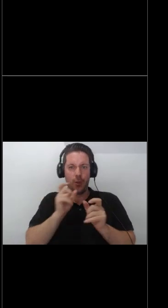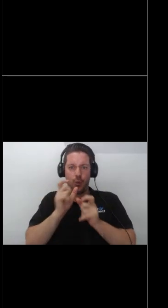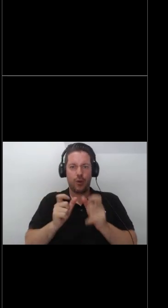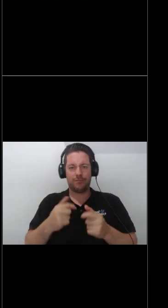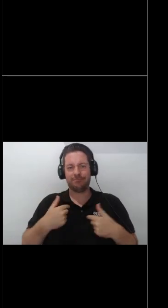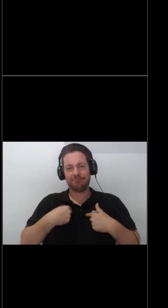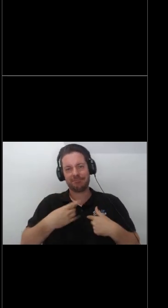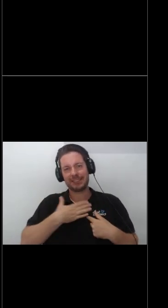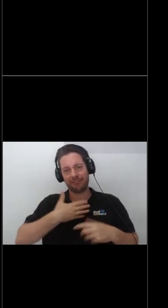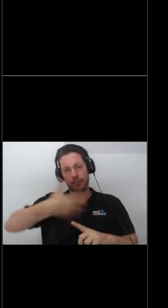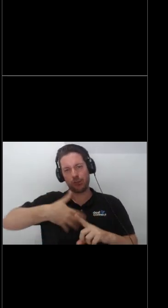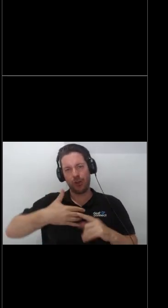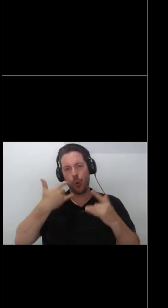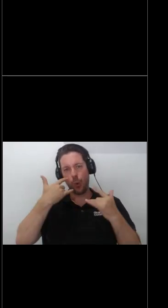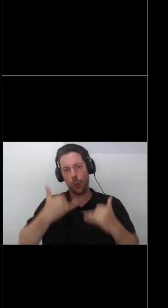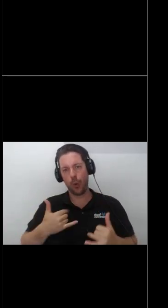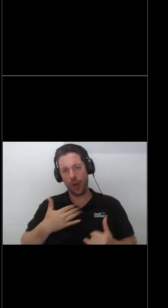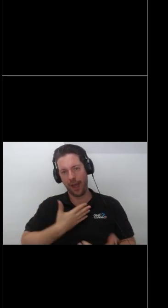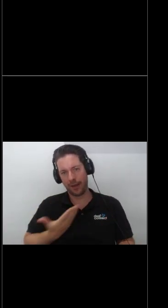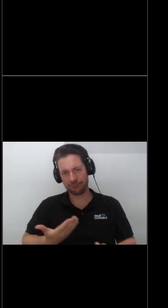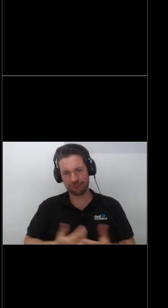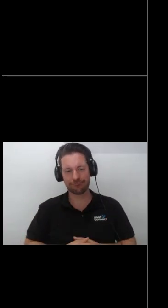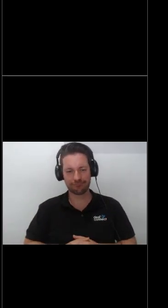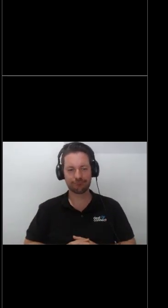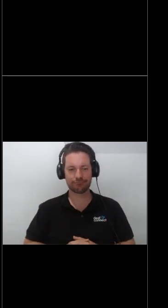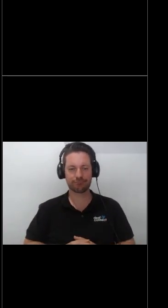So I guess one of the title crimes that I'm recommending